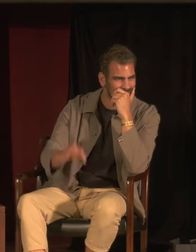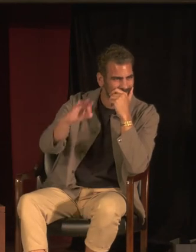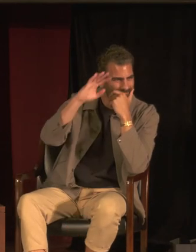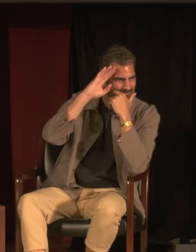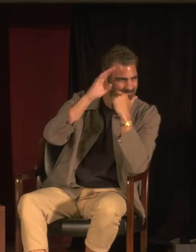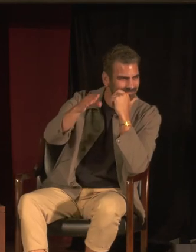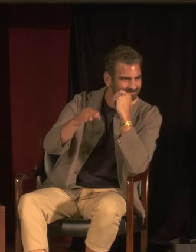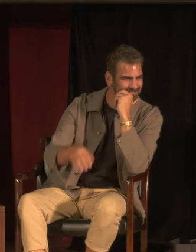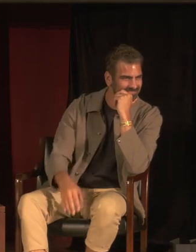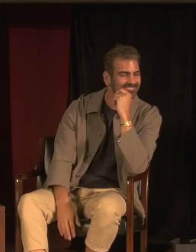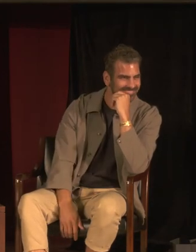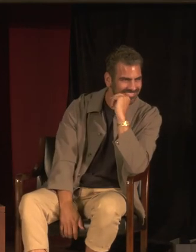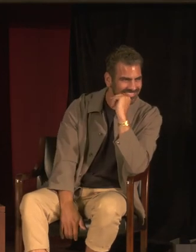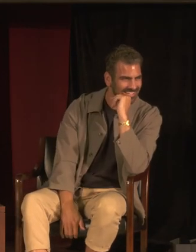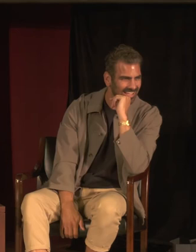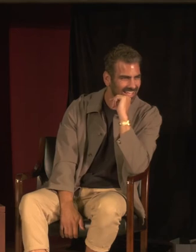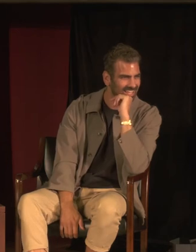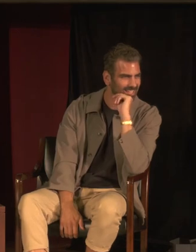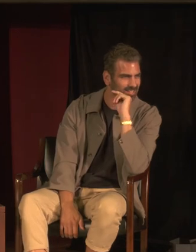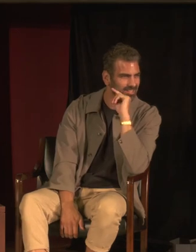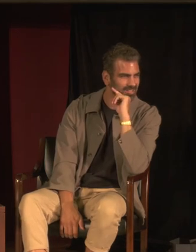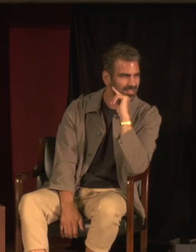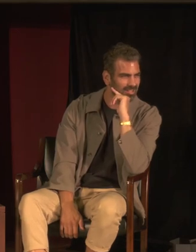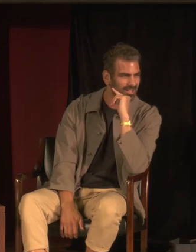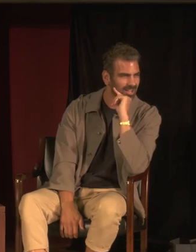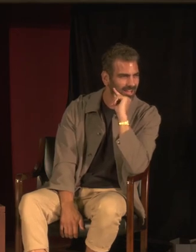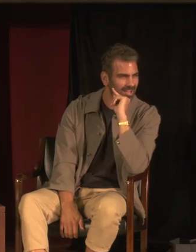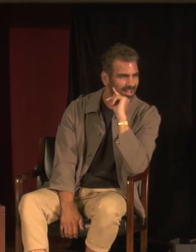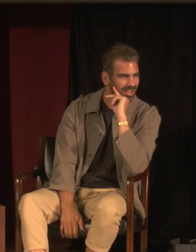Can we lower the house lights a little bit? Hello, my name is Crom.